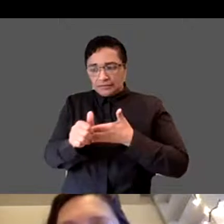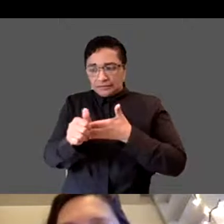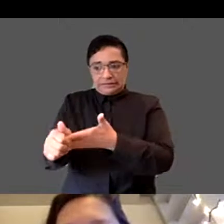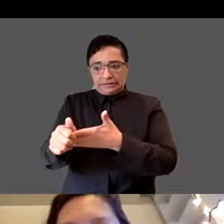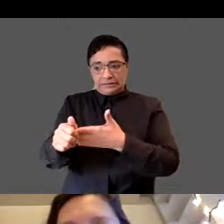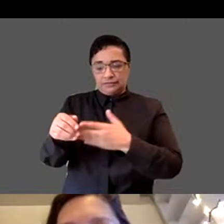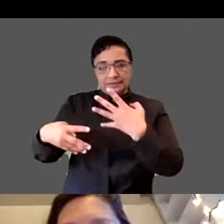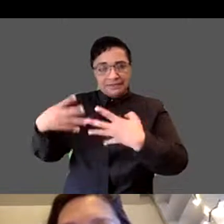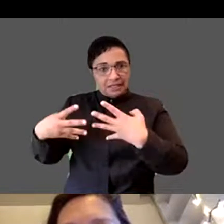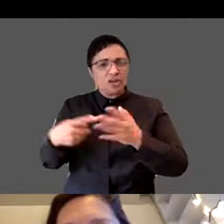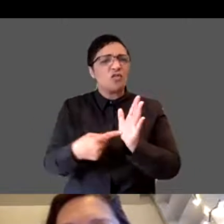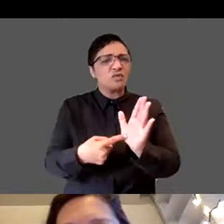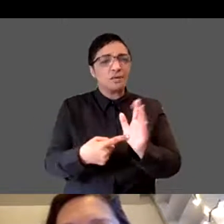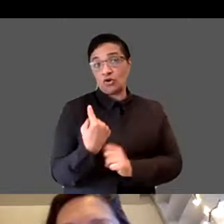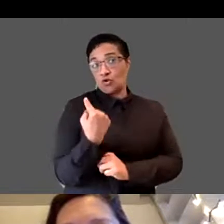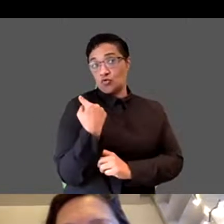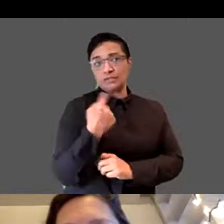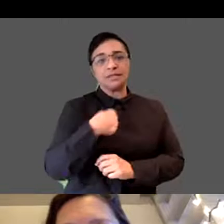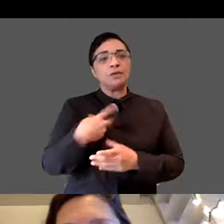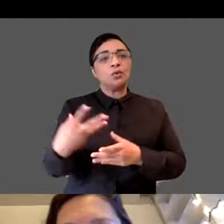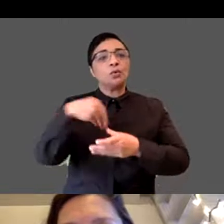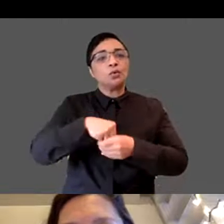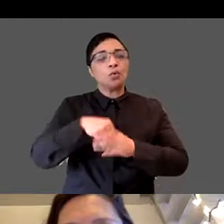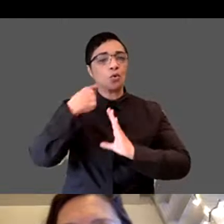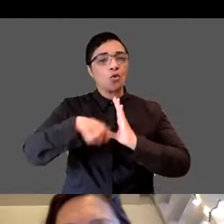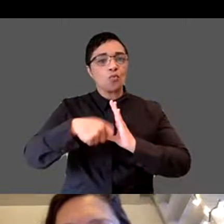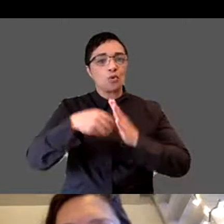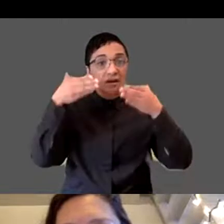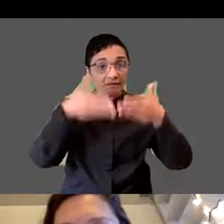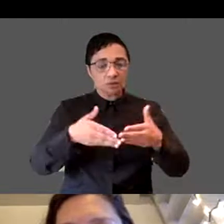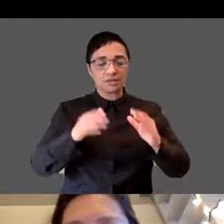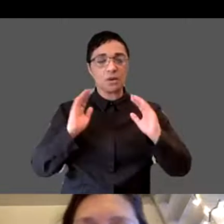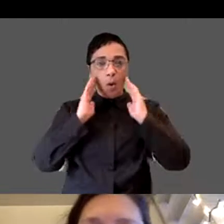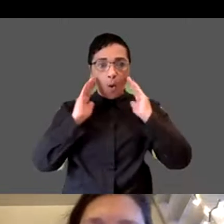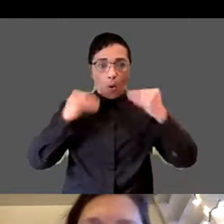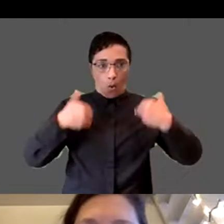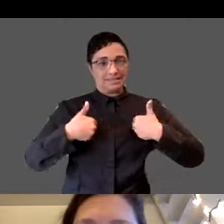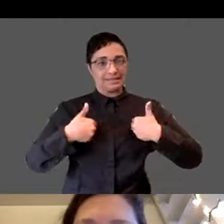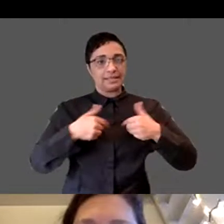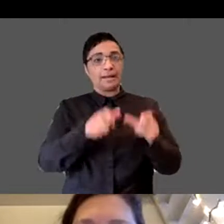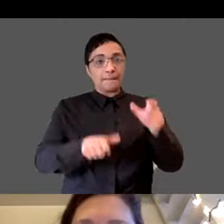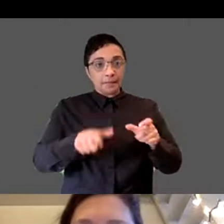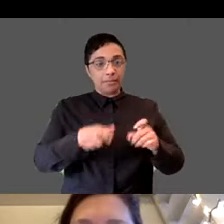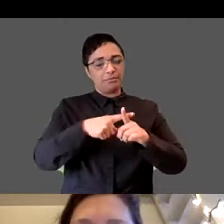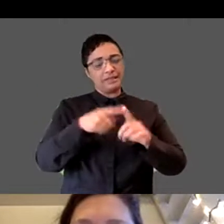I was recently involved in a project on autistic people with mental health issues and their